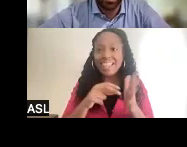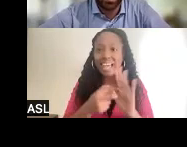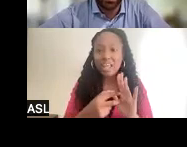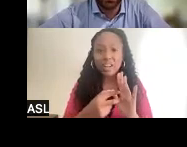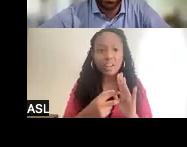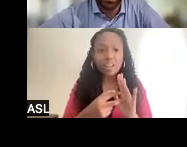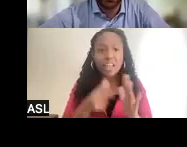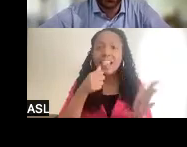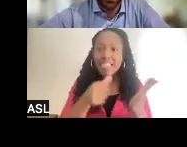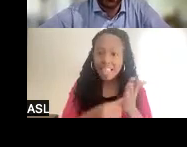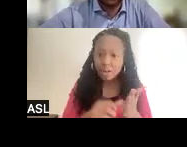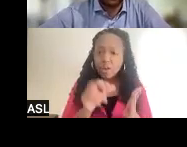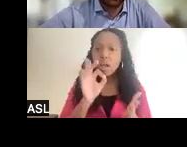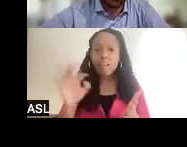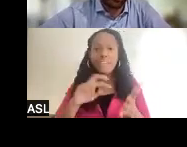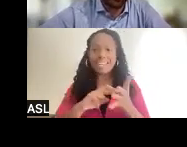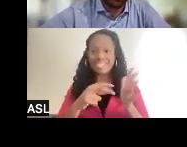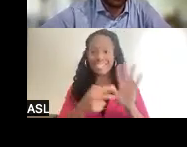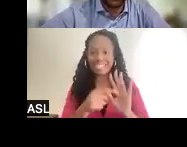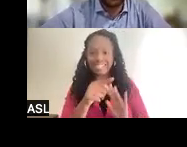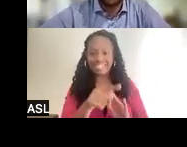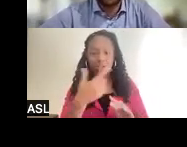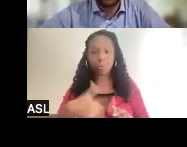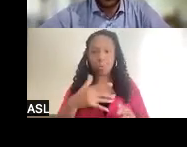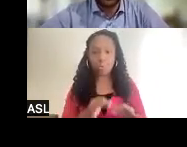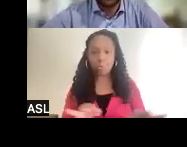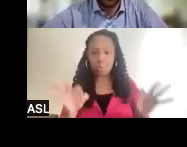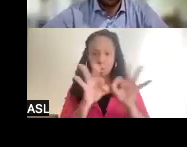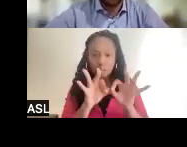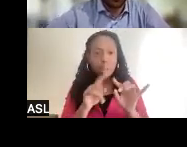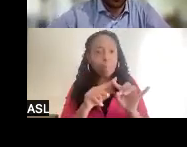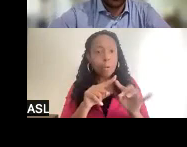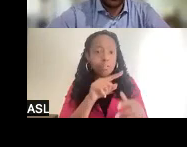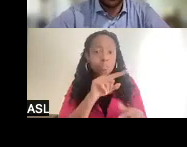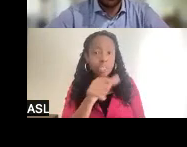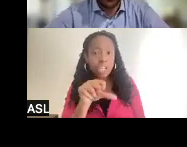with disabilities but these are all the things that are needed when you talk about different